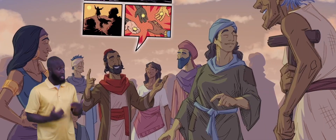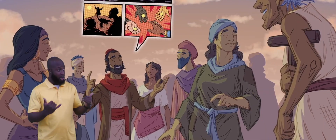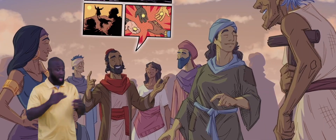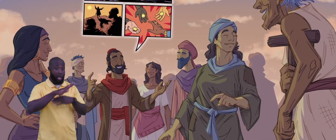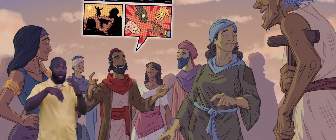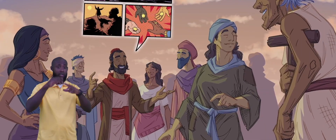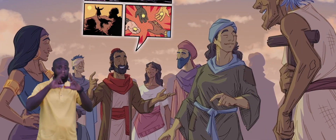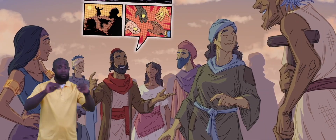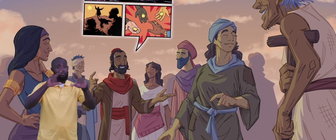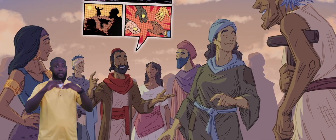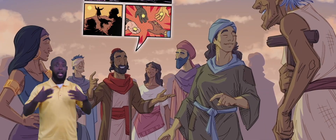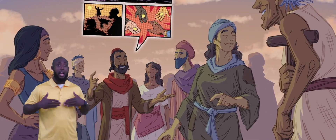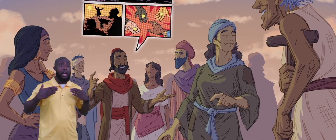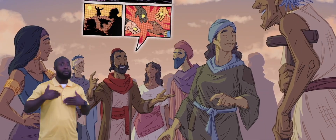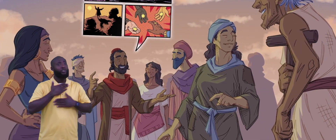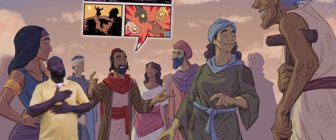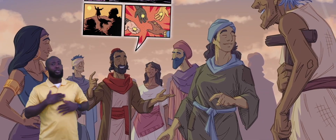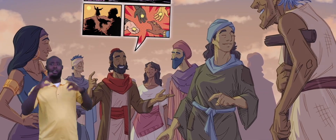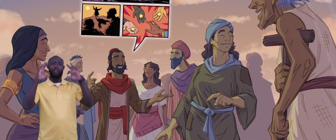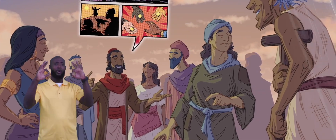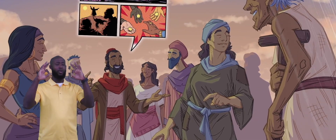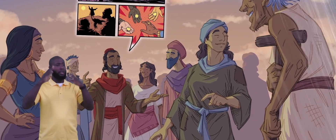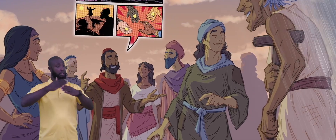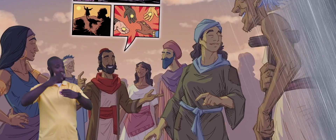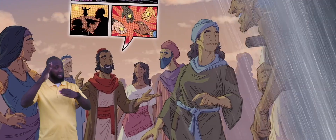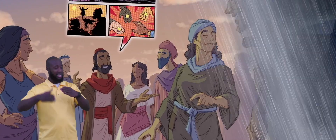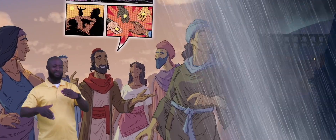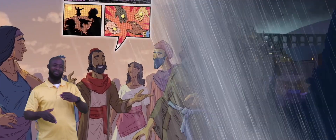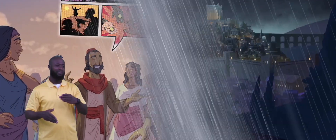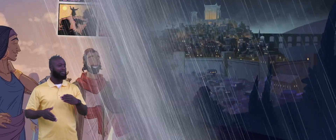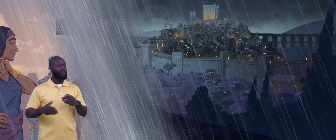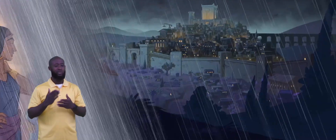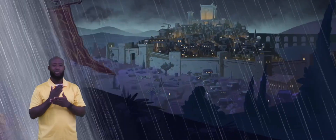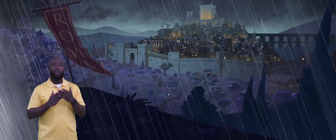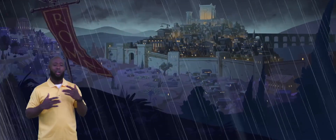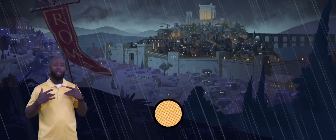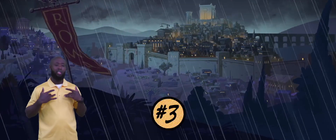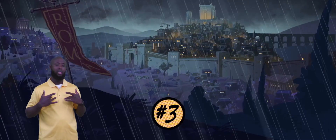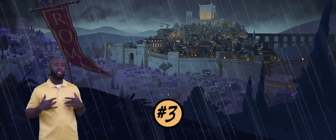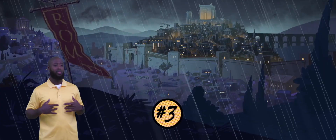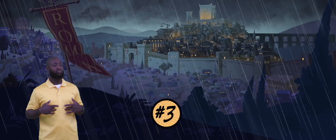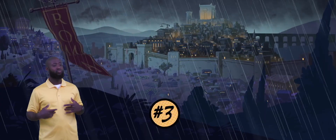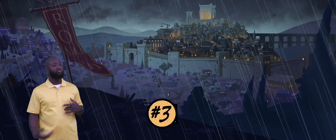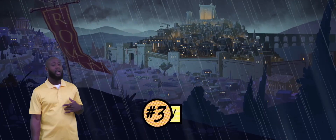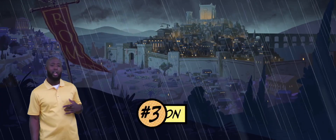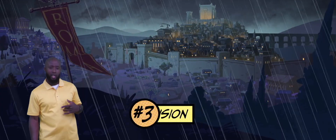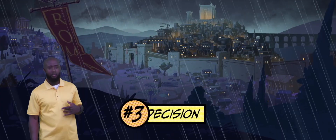Jon: Now, not all of the parables have happy endings. Some are really intense.